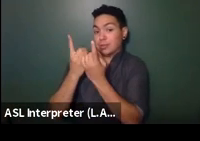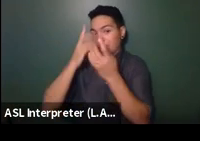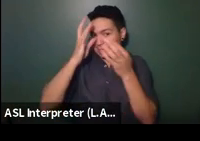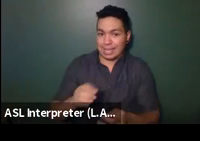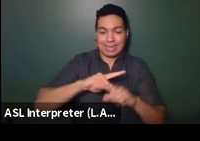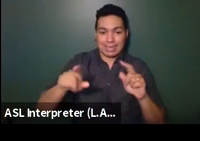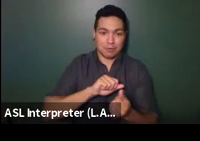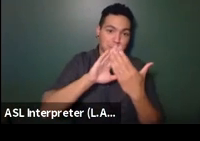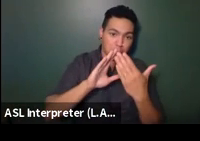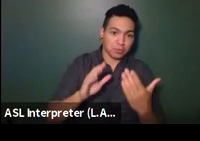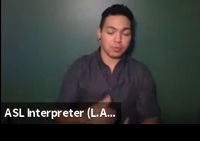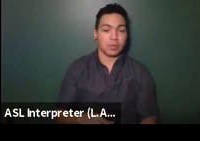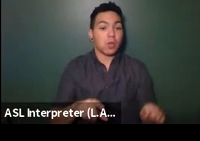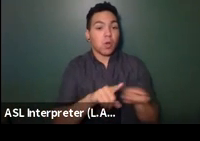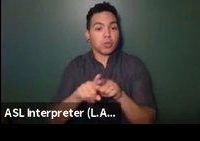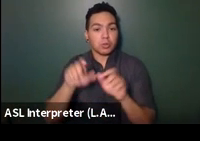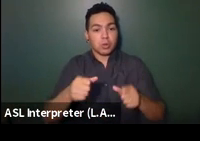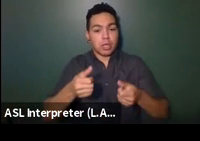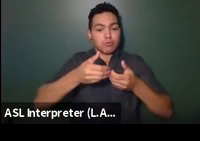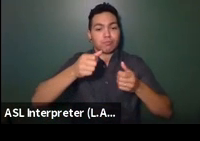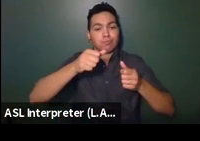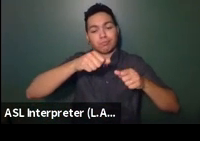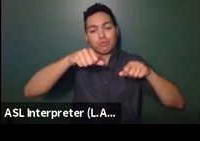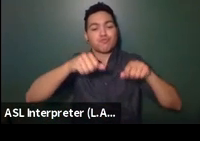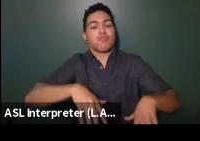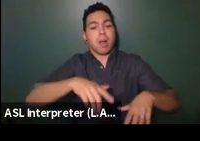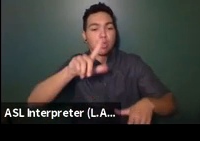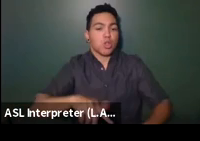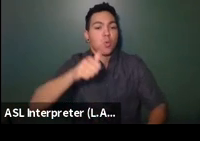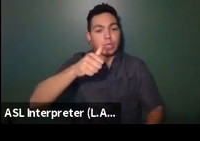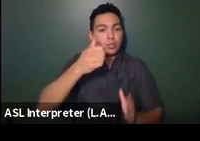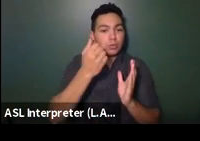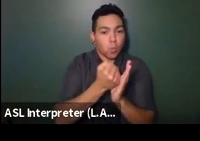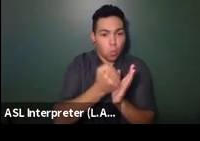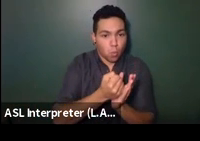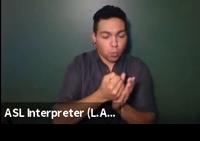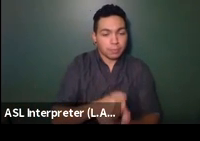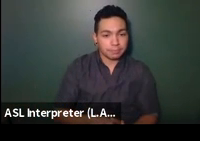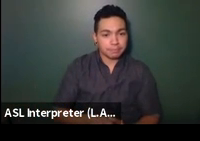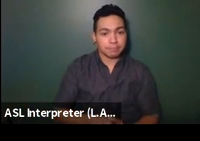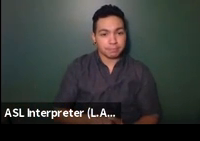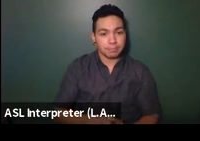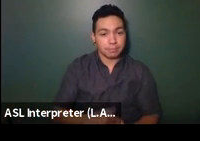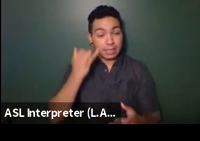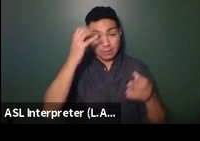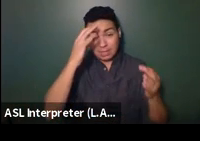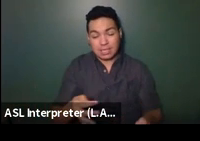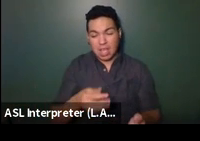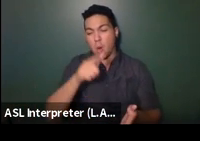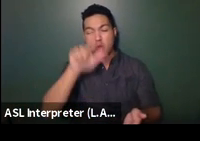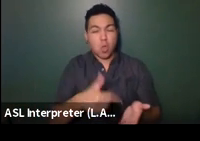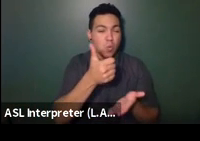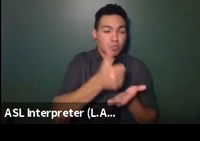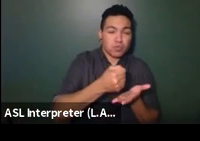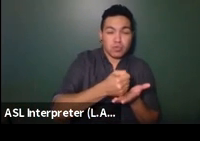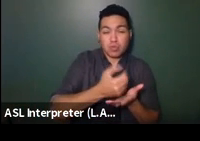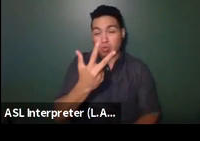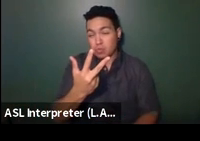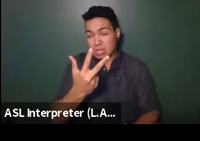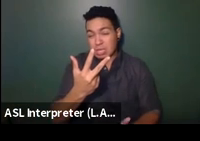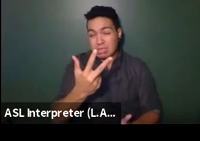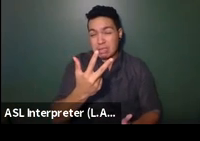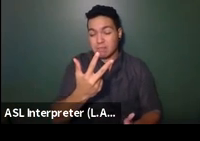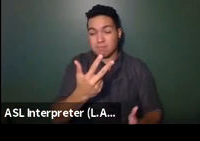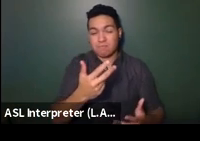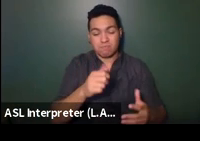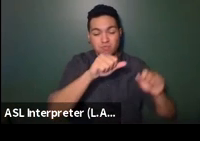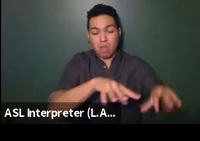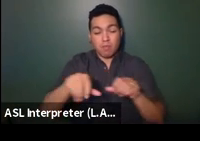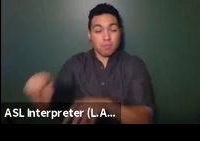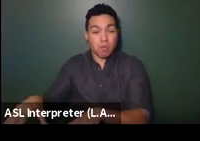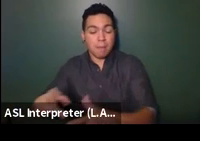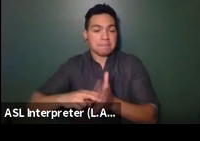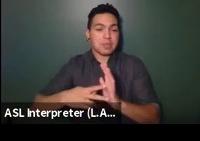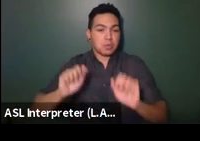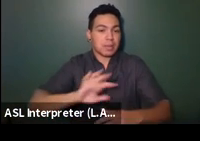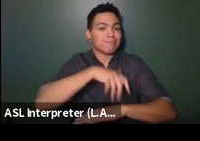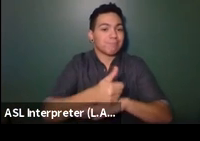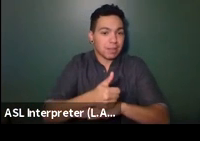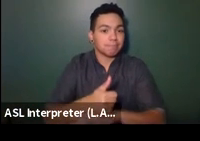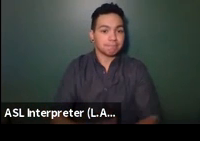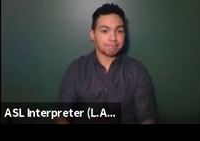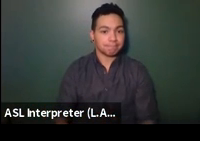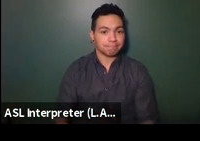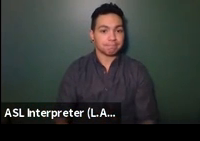ESD 189 - Amy Colburn: You can also drop the lowest scores. So if I said I want to, you know, drop the lowest three check ins throughout the semester, the school year or whatever you're upgrading period is and then